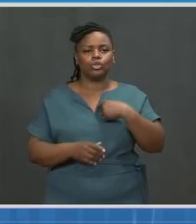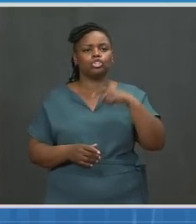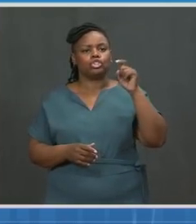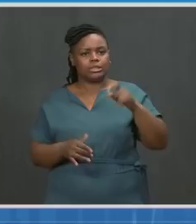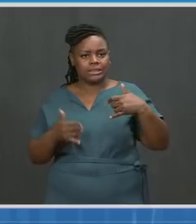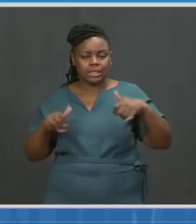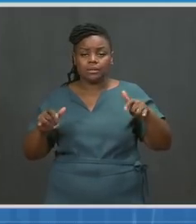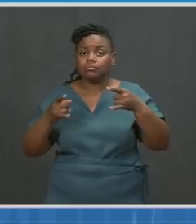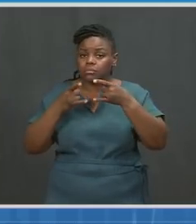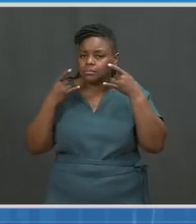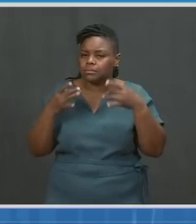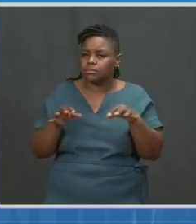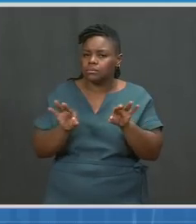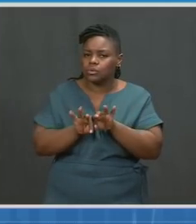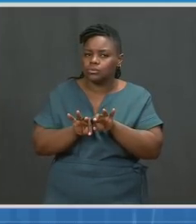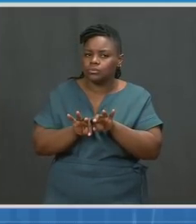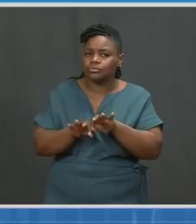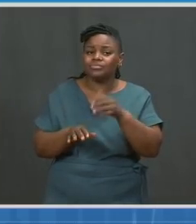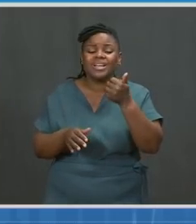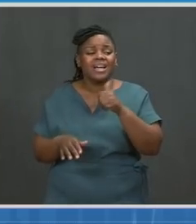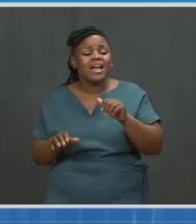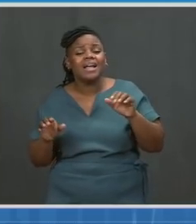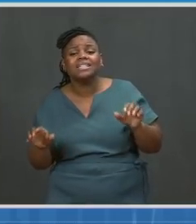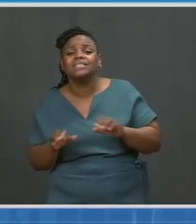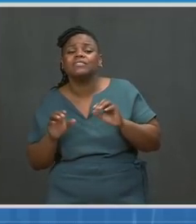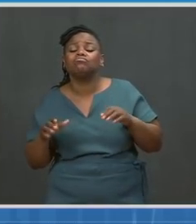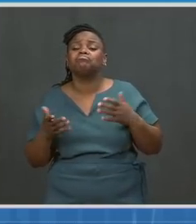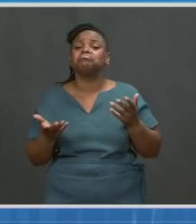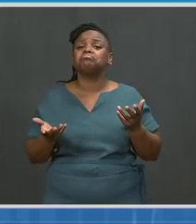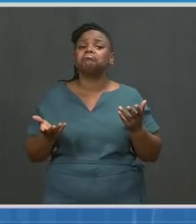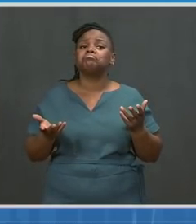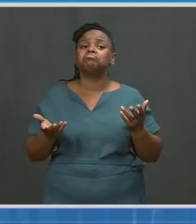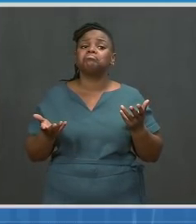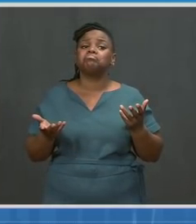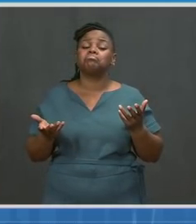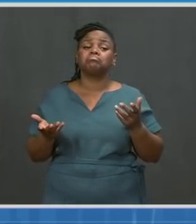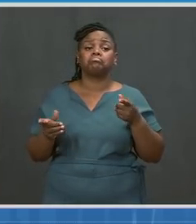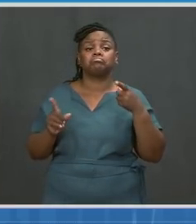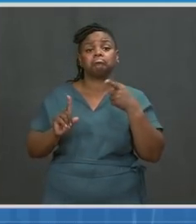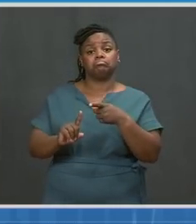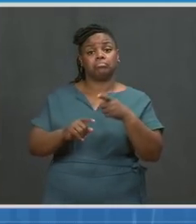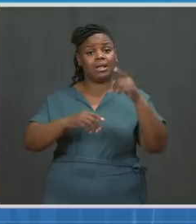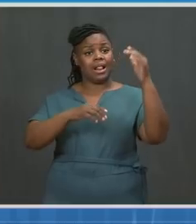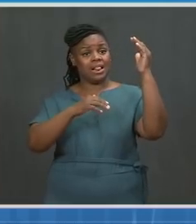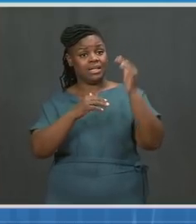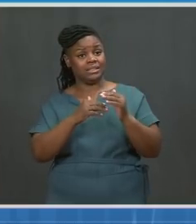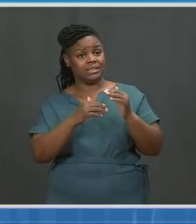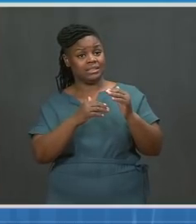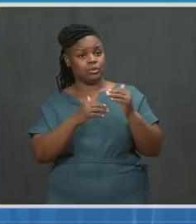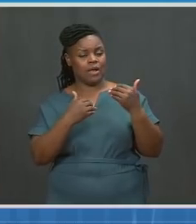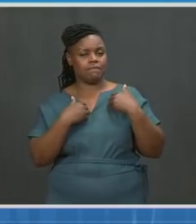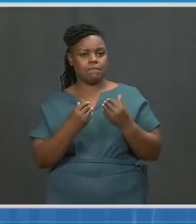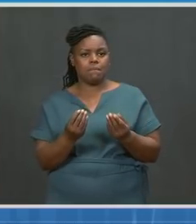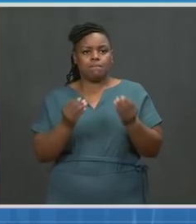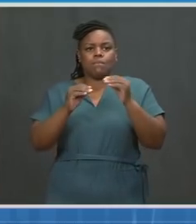Certainly, any activity is less risky when you have more ventilation, more space between people,